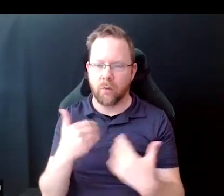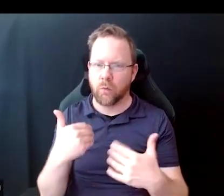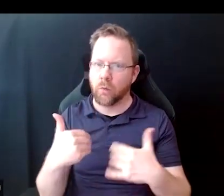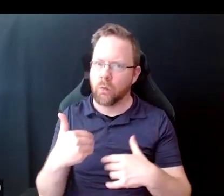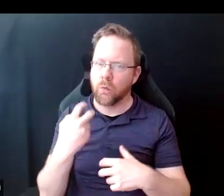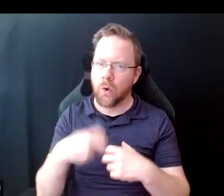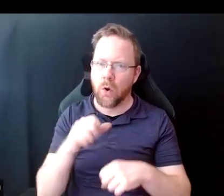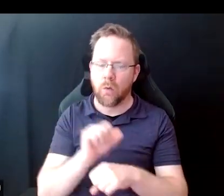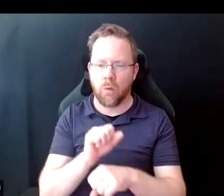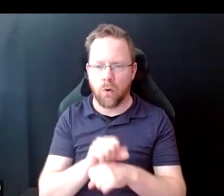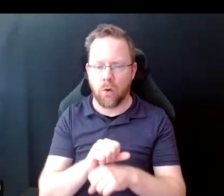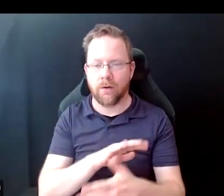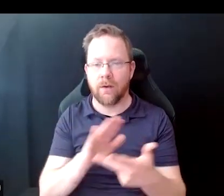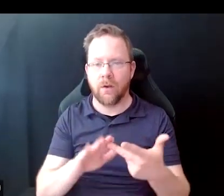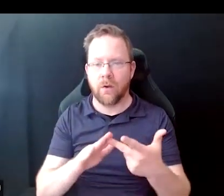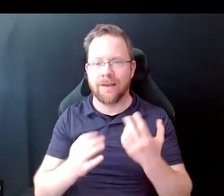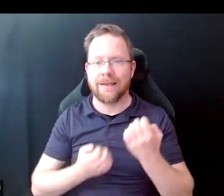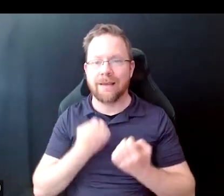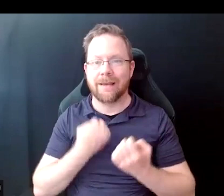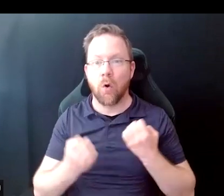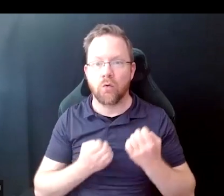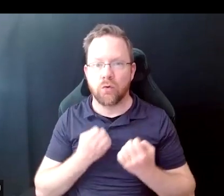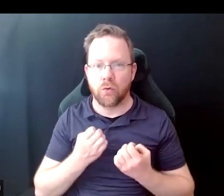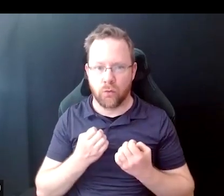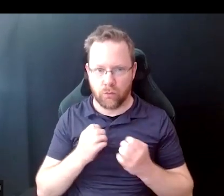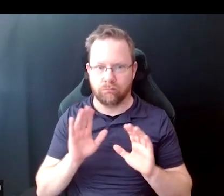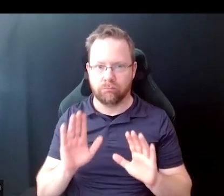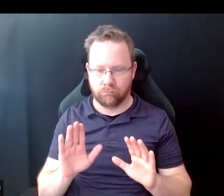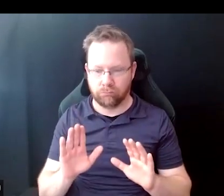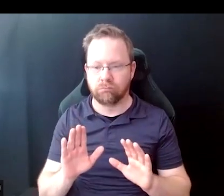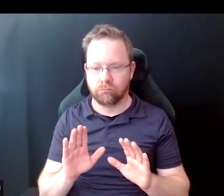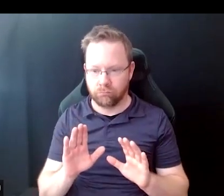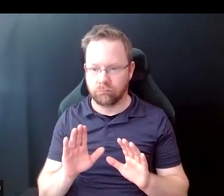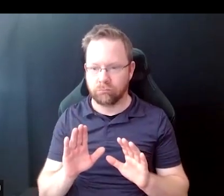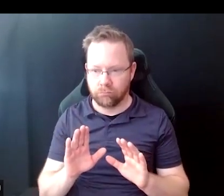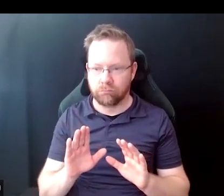The third aspect is your emotional [?] changes, your emotional changes in rethinking yourself